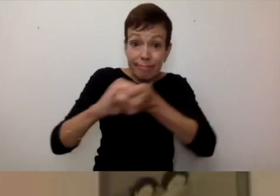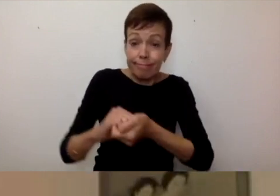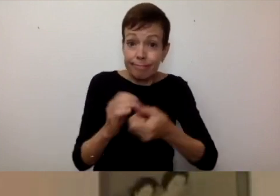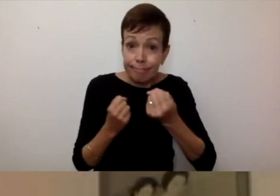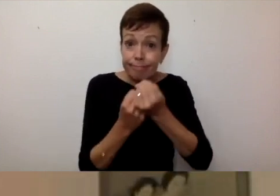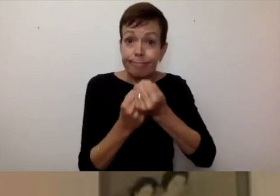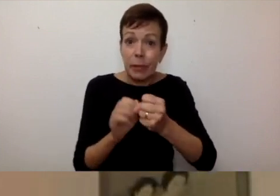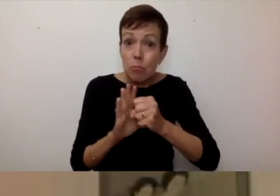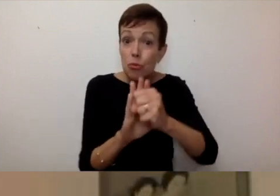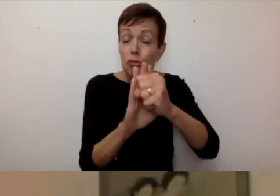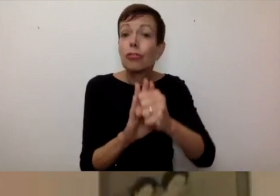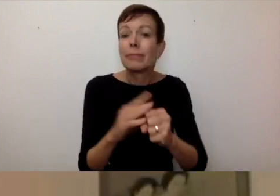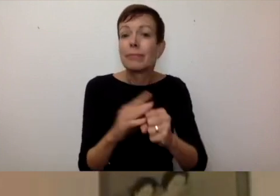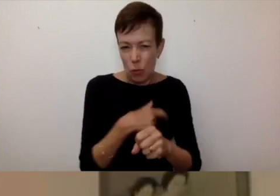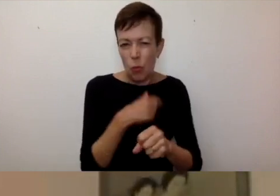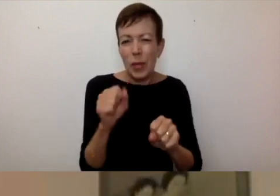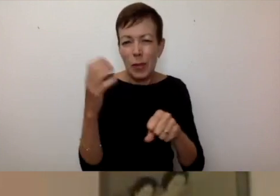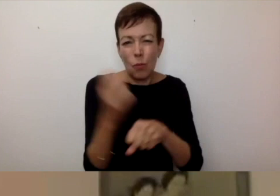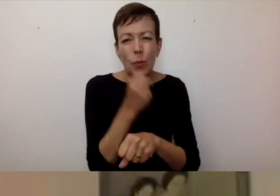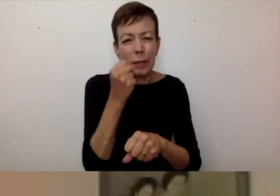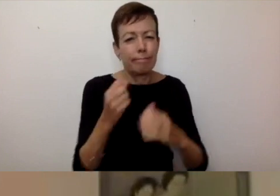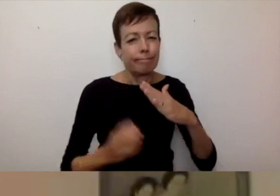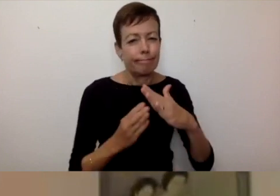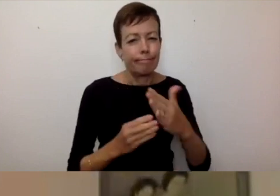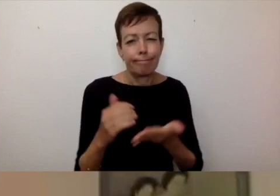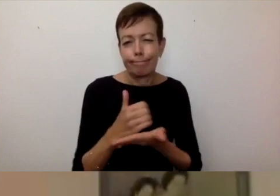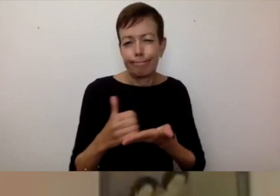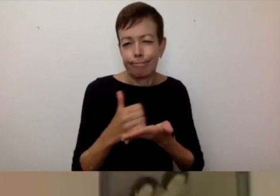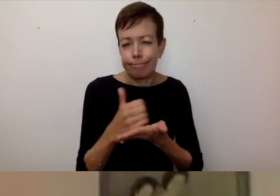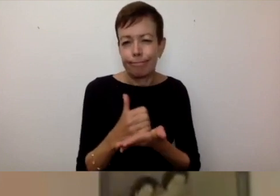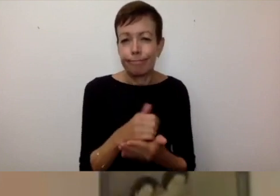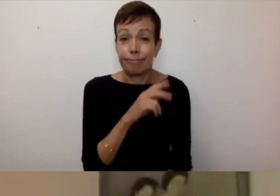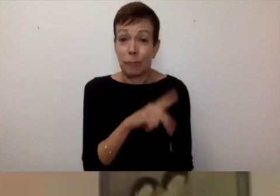i want to share a personal story uh some of us can identify a single event that